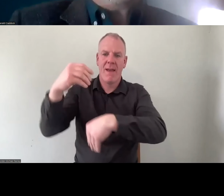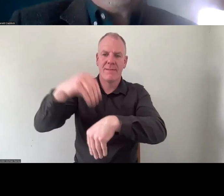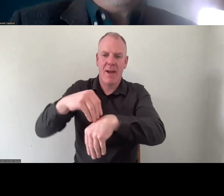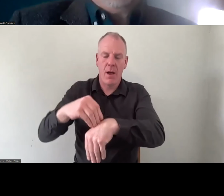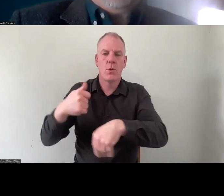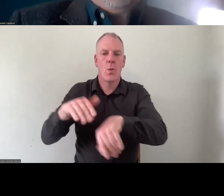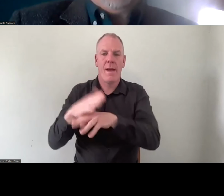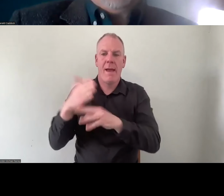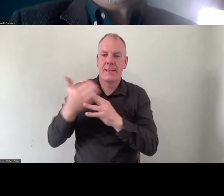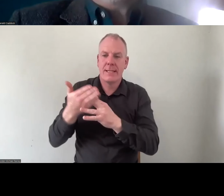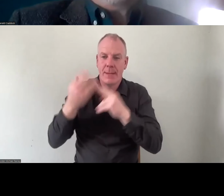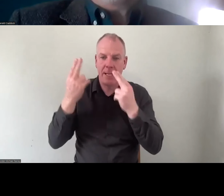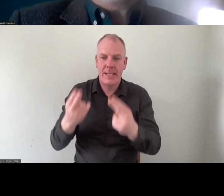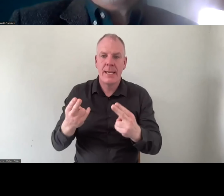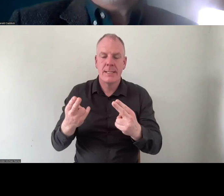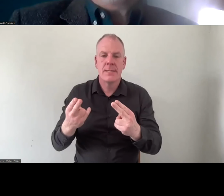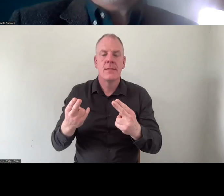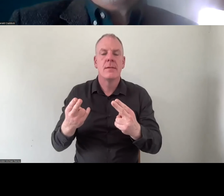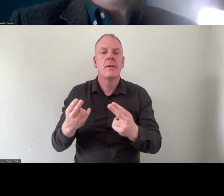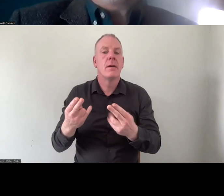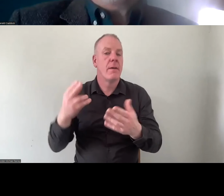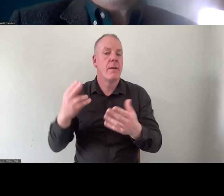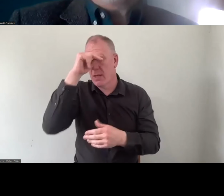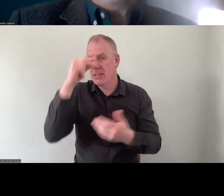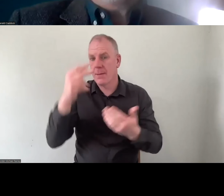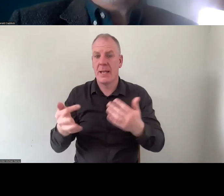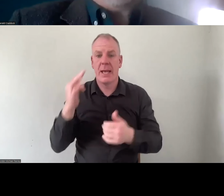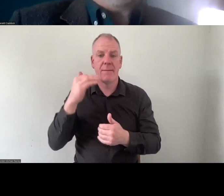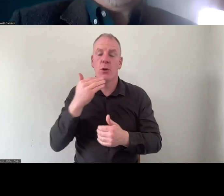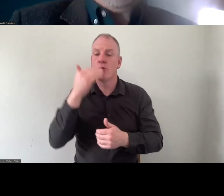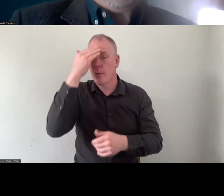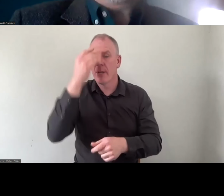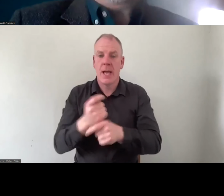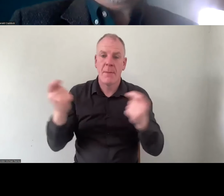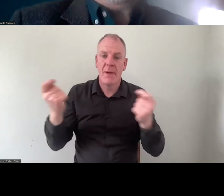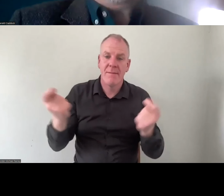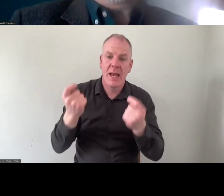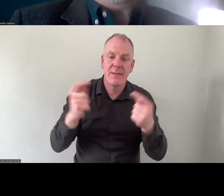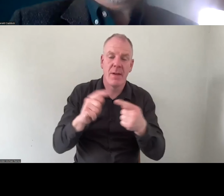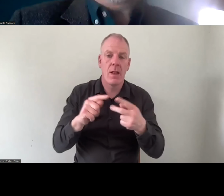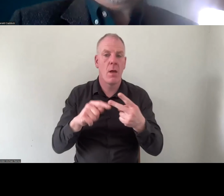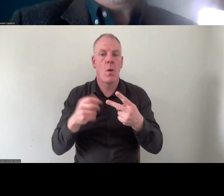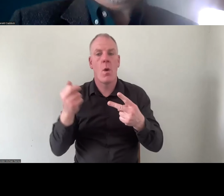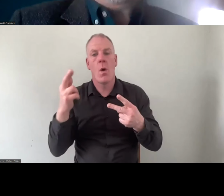be it a summer festival or a concert venue.